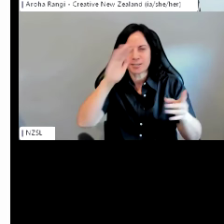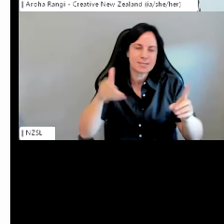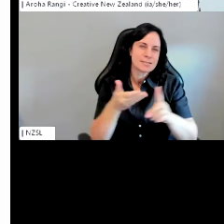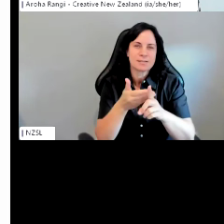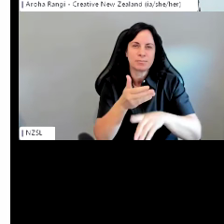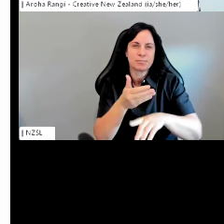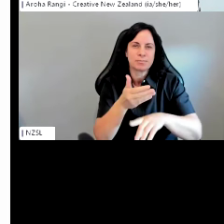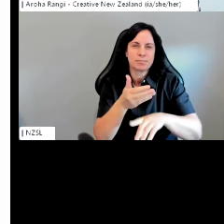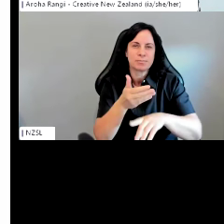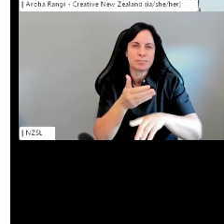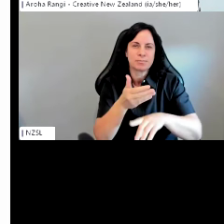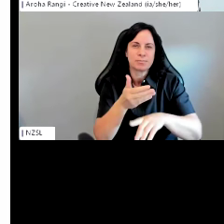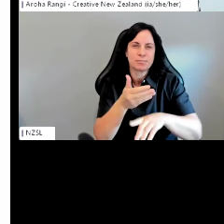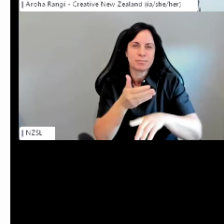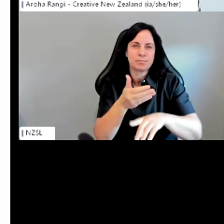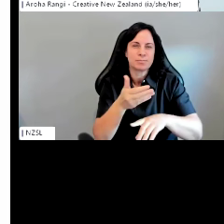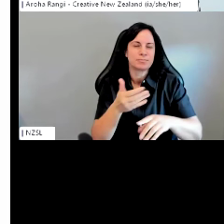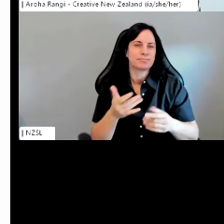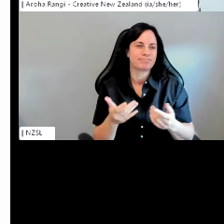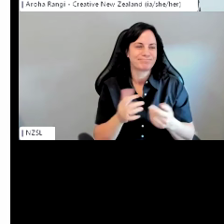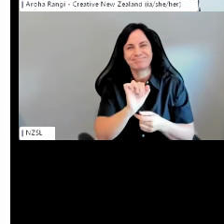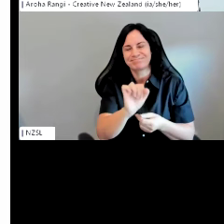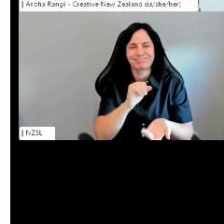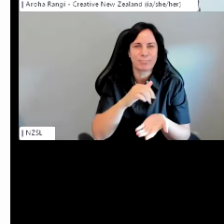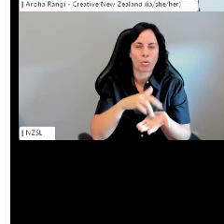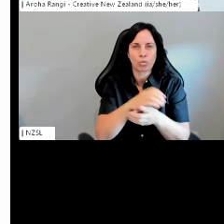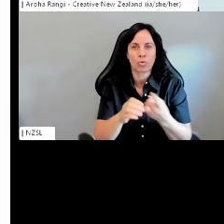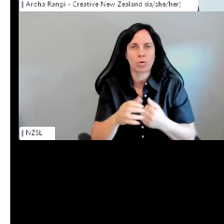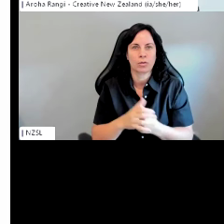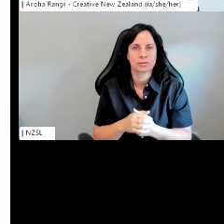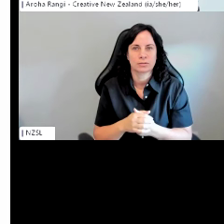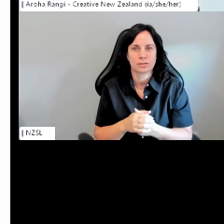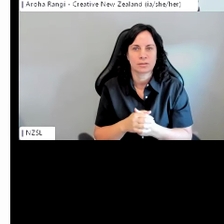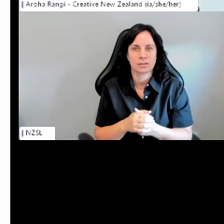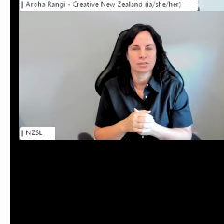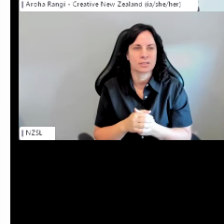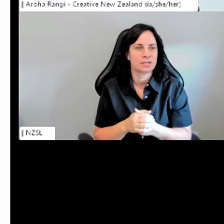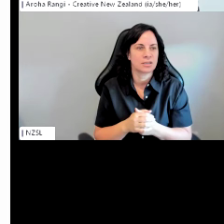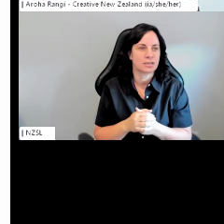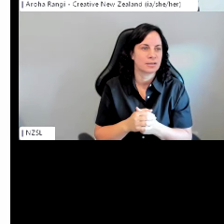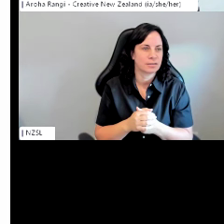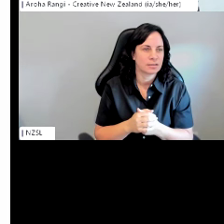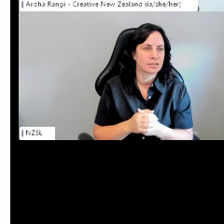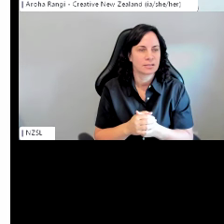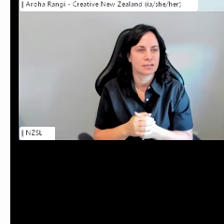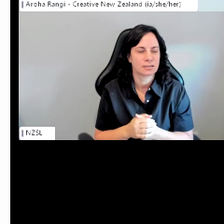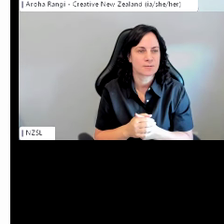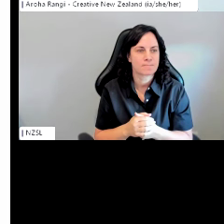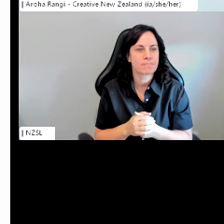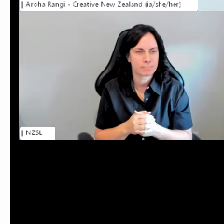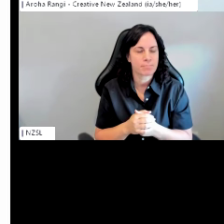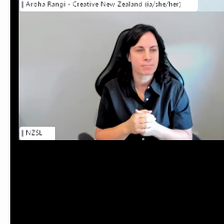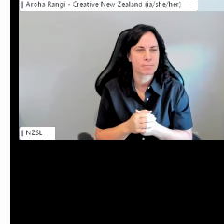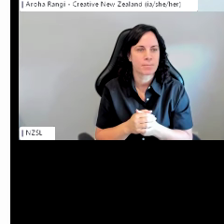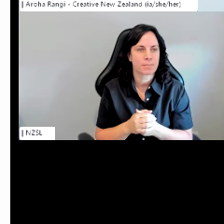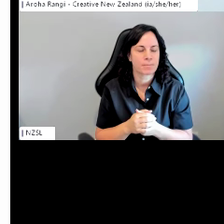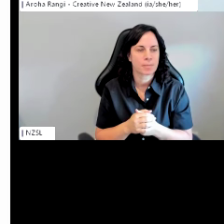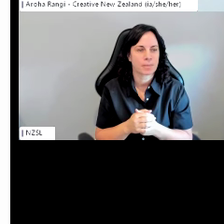culture vulture audiences knowledgeable discerning um you know uh been to a lot of things before.